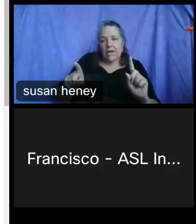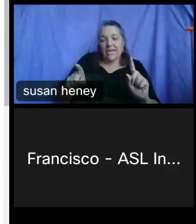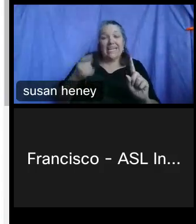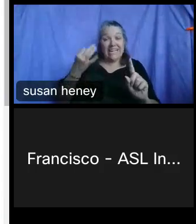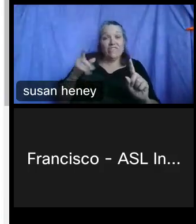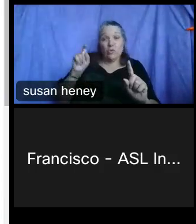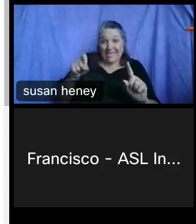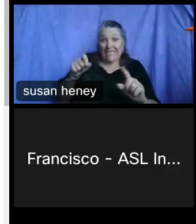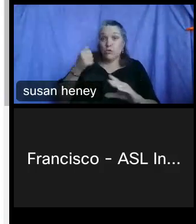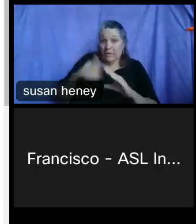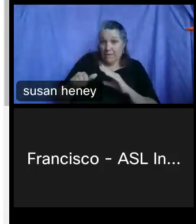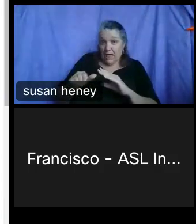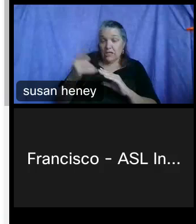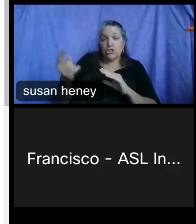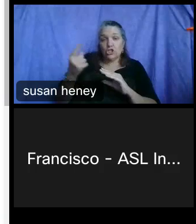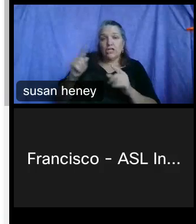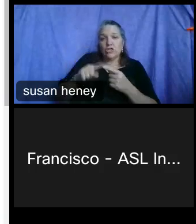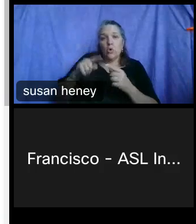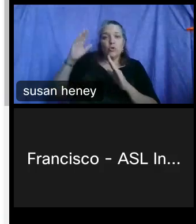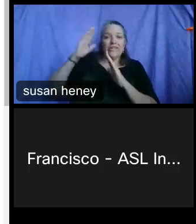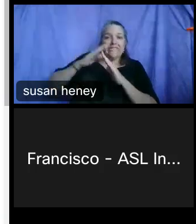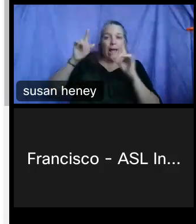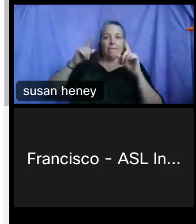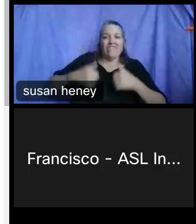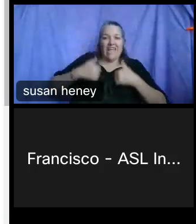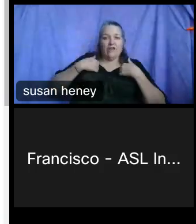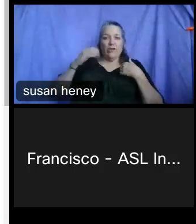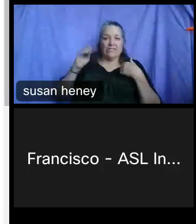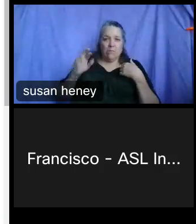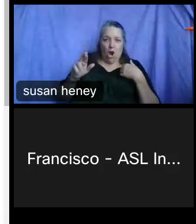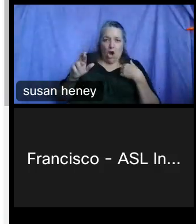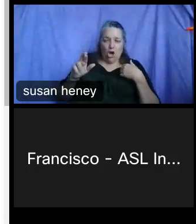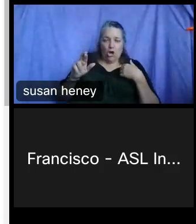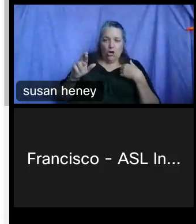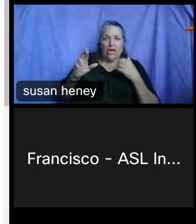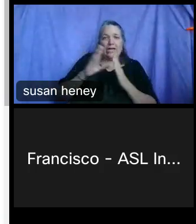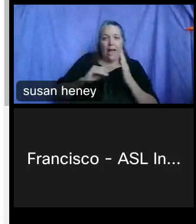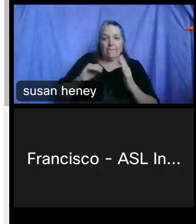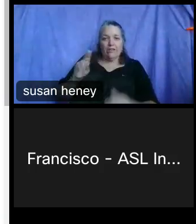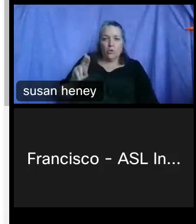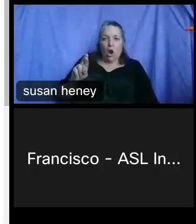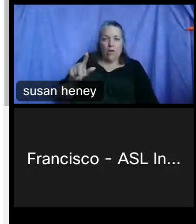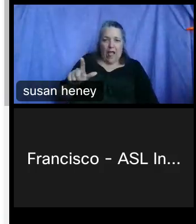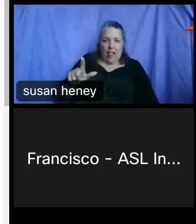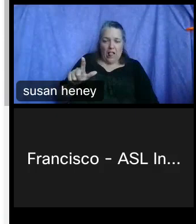is to simply go to the top of the address bar, copy the URL and paste it wherever you'd like